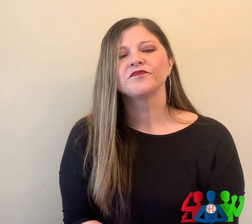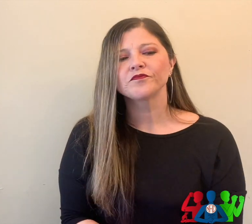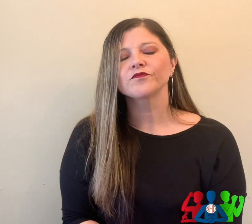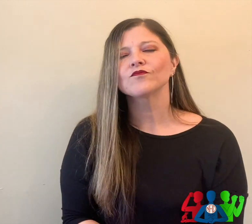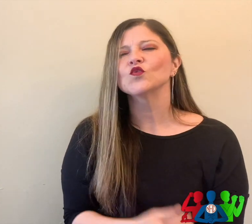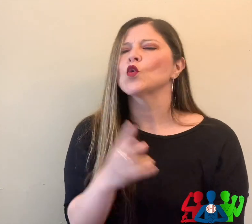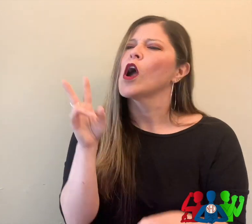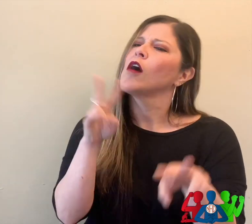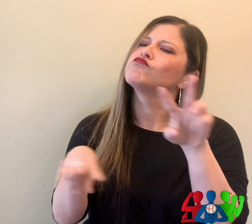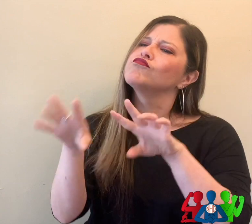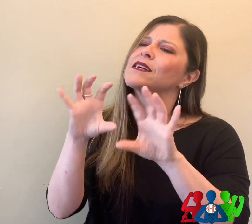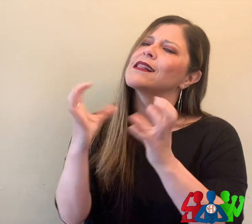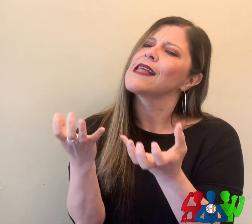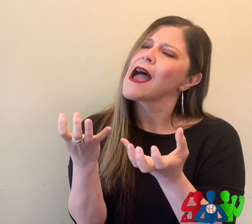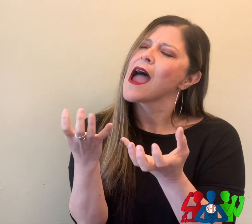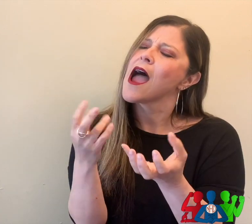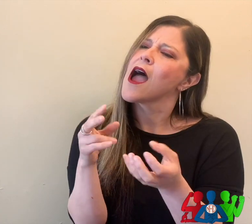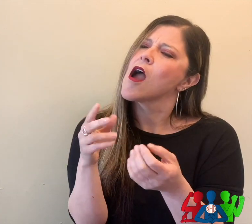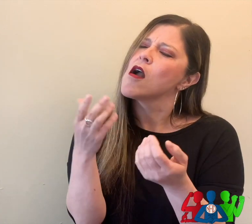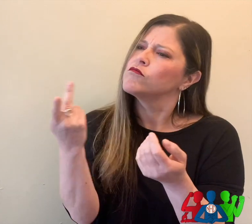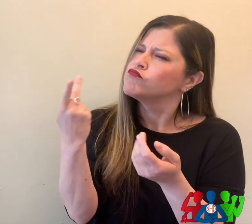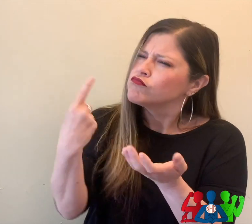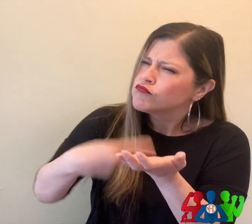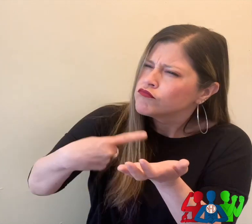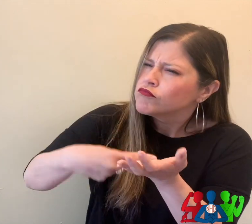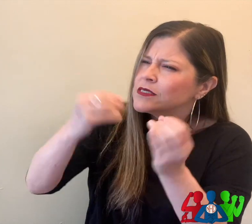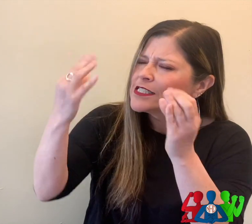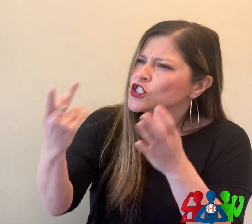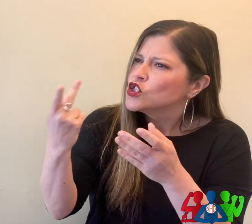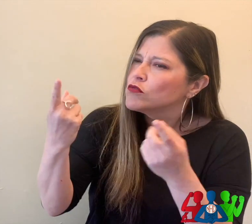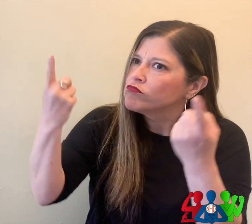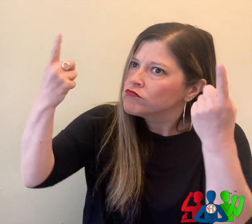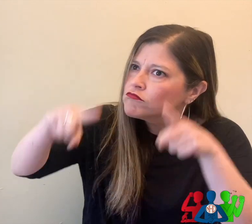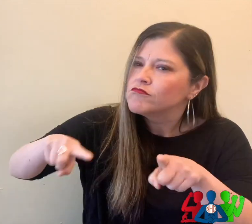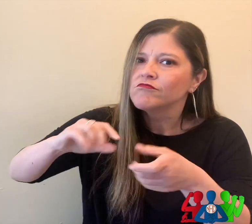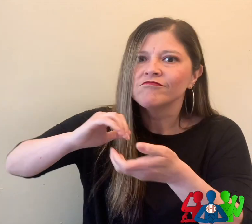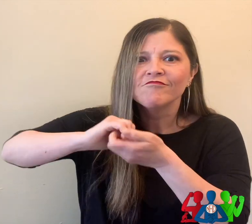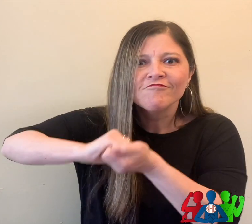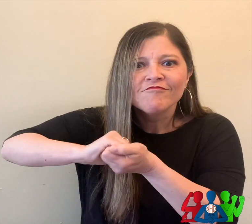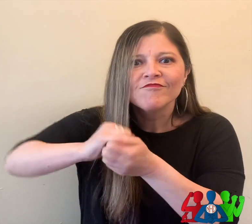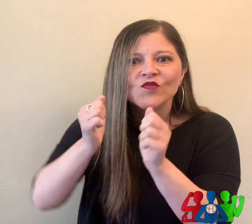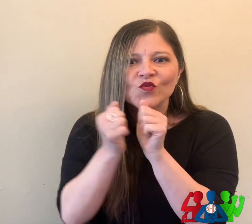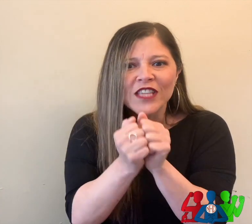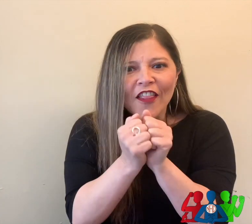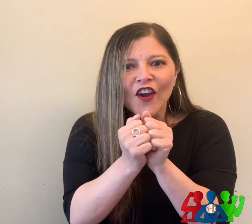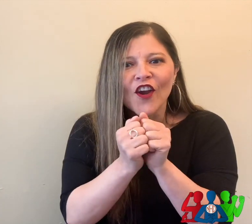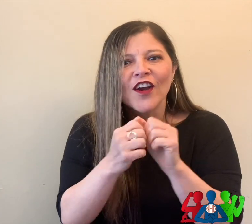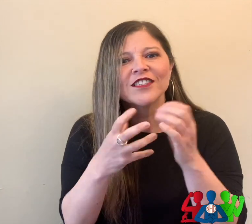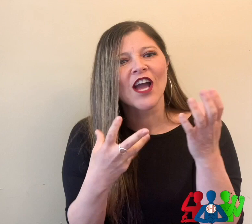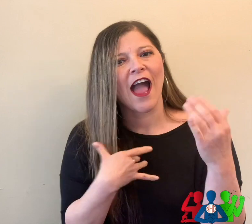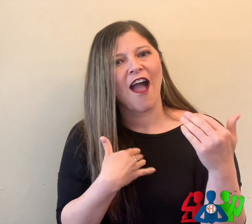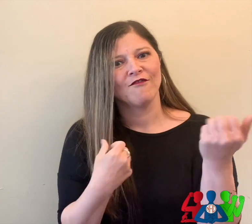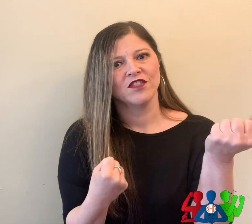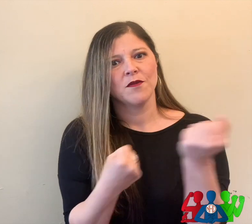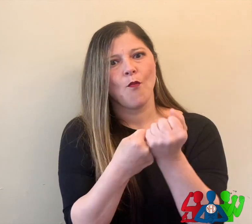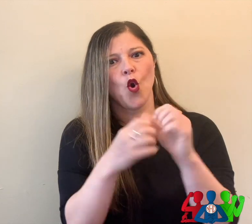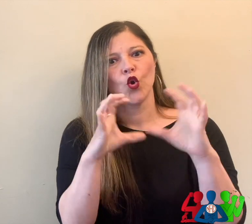transitioning from a hearing program into a sign language-based program. So the